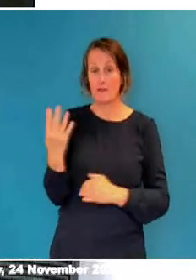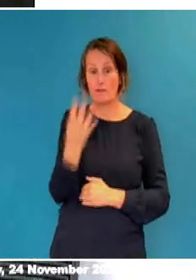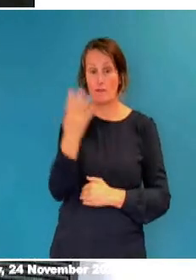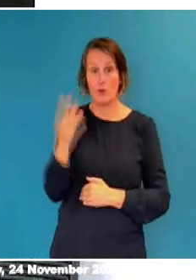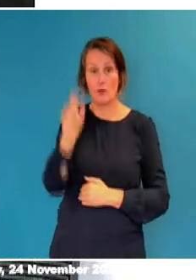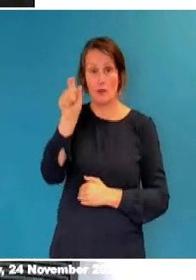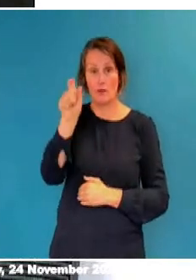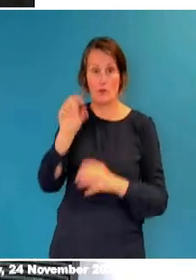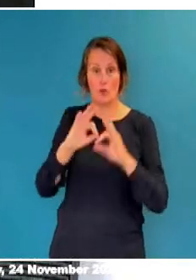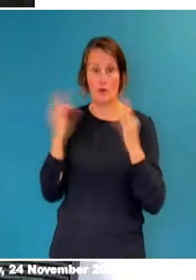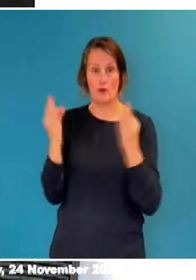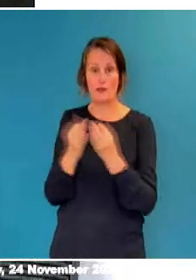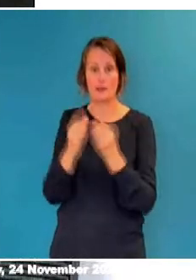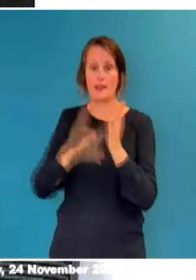correctly? MS KESOGLOU: Yes.